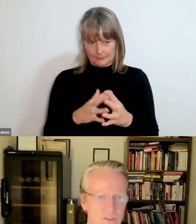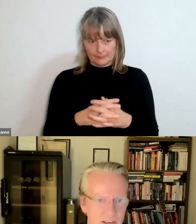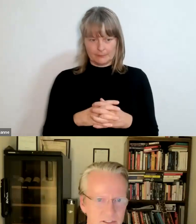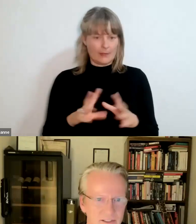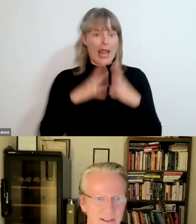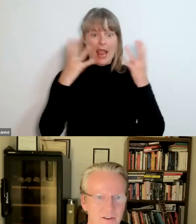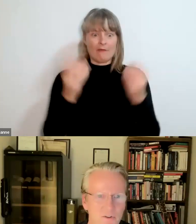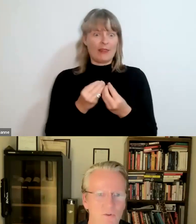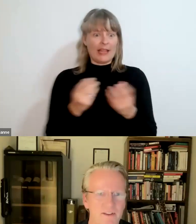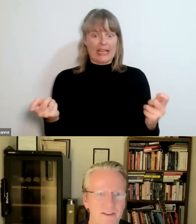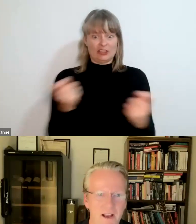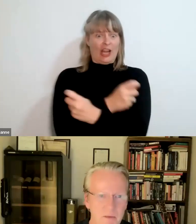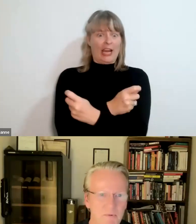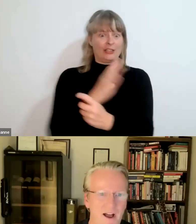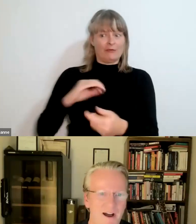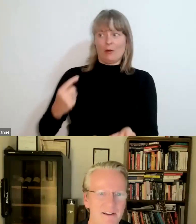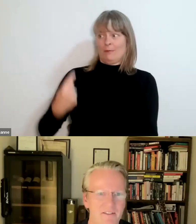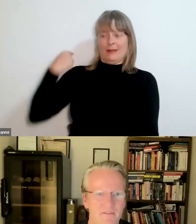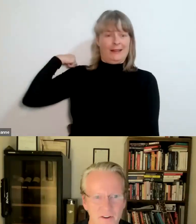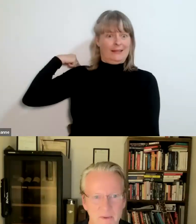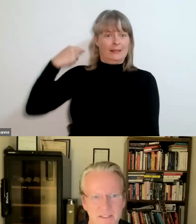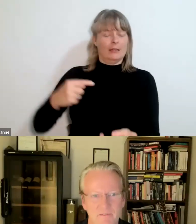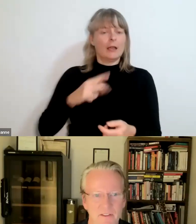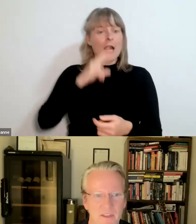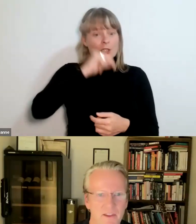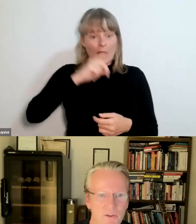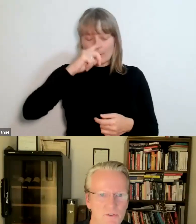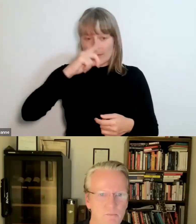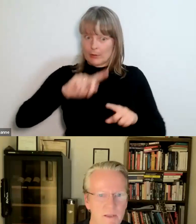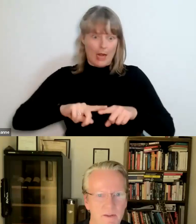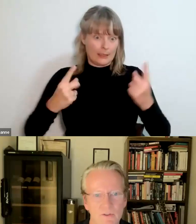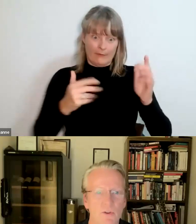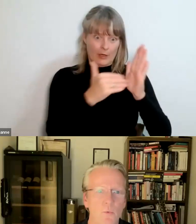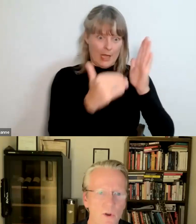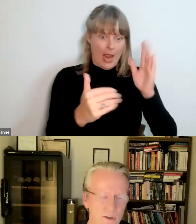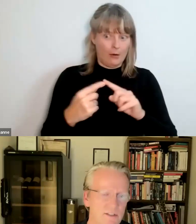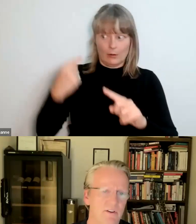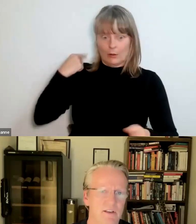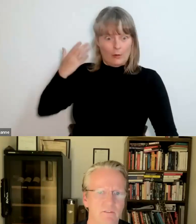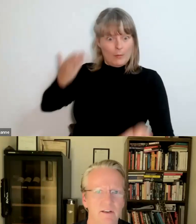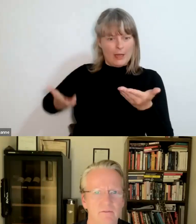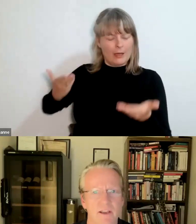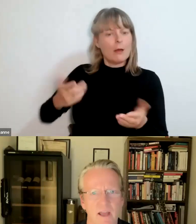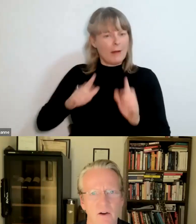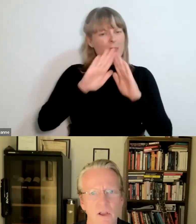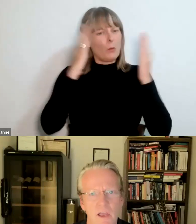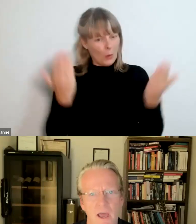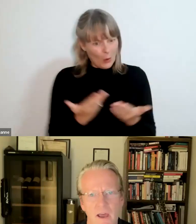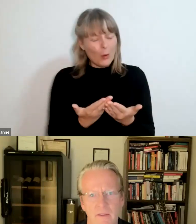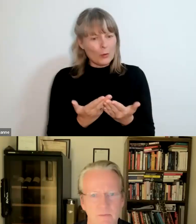need to think about this reinventing education and reinventing our schools, is as you said, Anne, is that everything has changed.